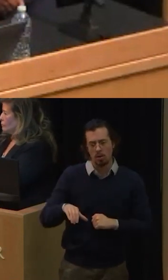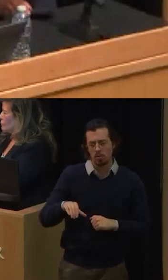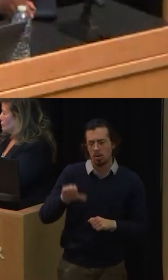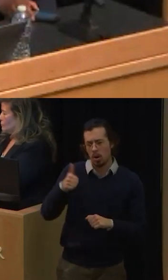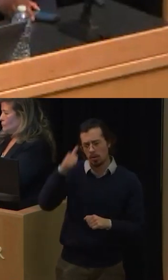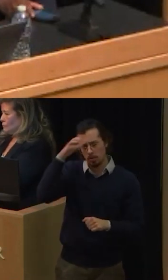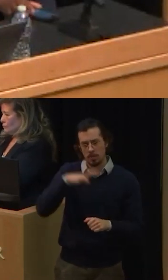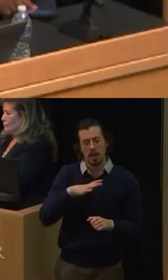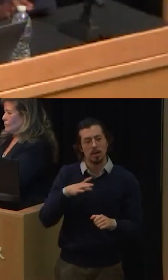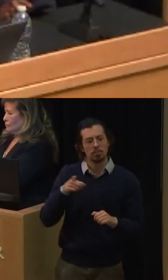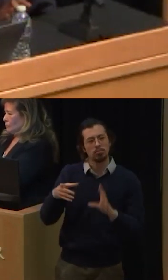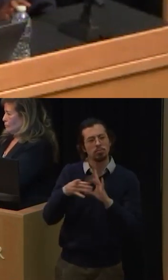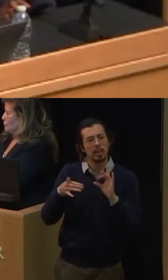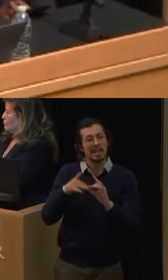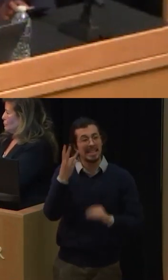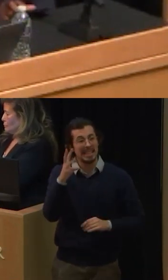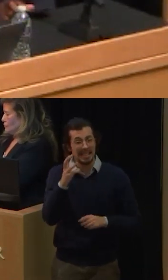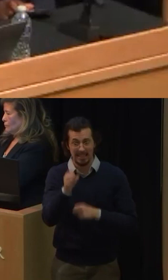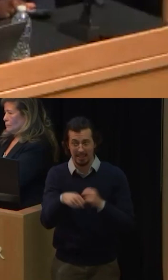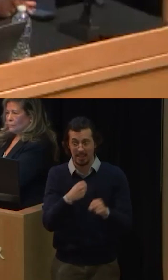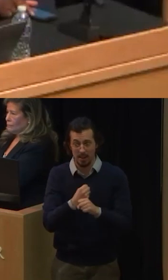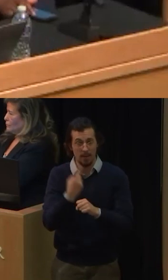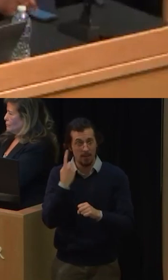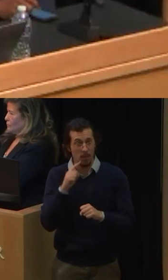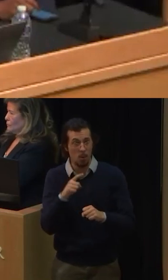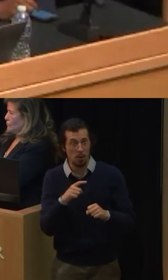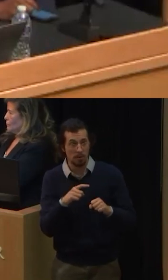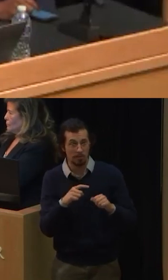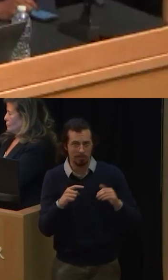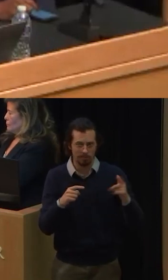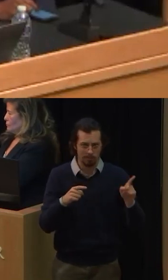16 years between, you know, the Loop and a number of miles to the west.